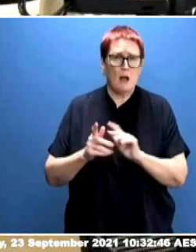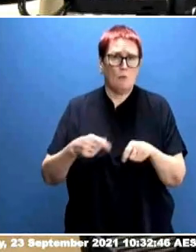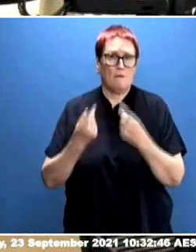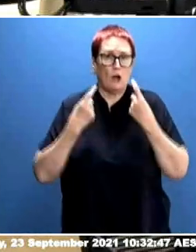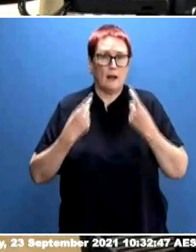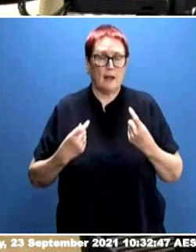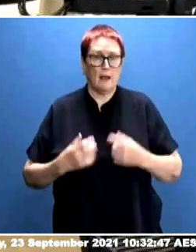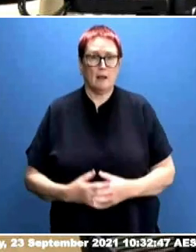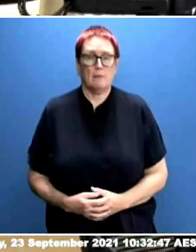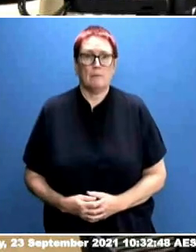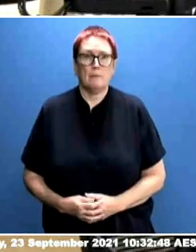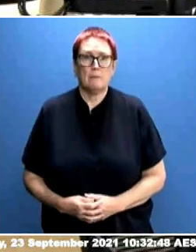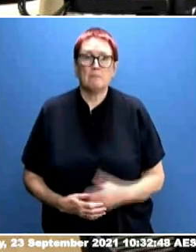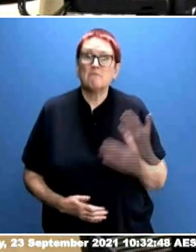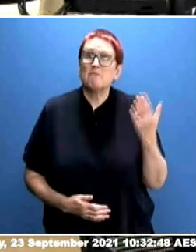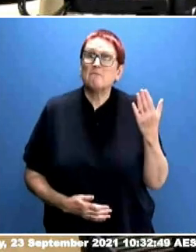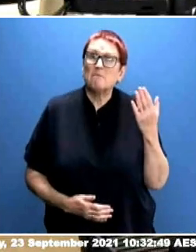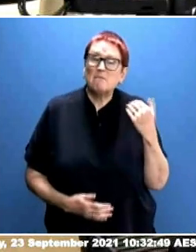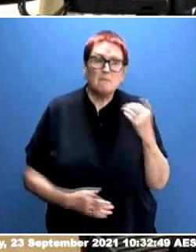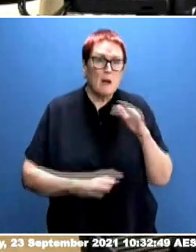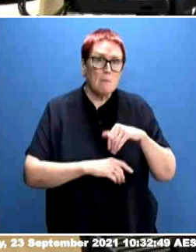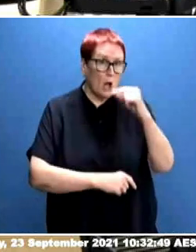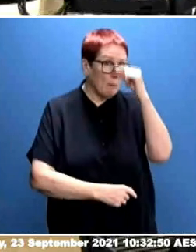The section we just looked at about purpose is something